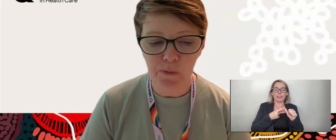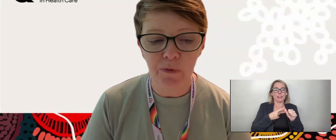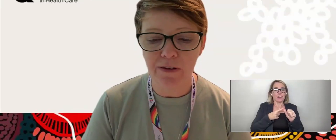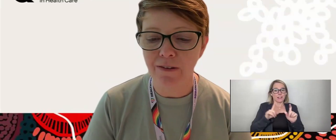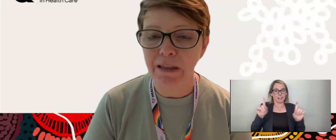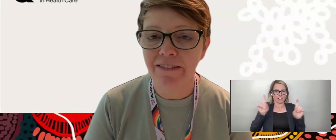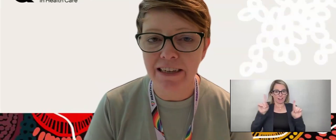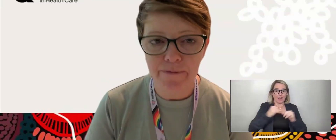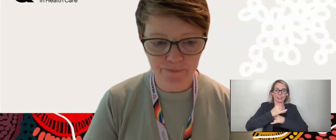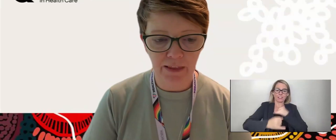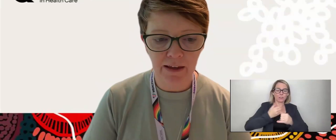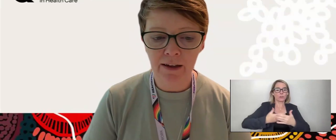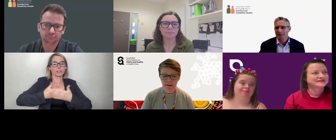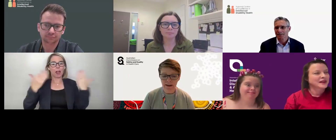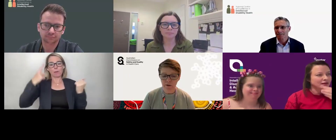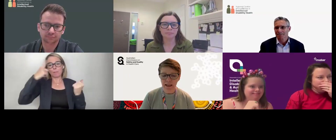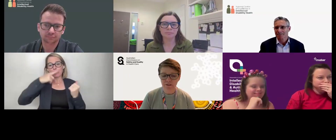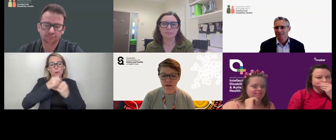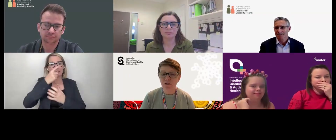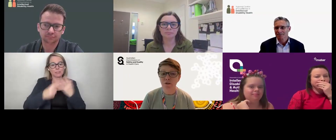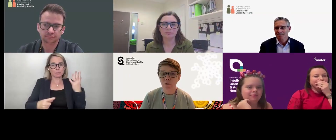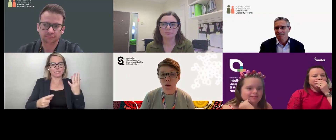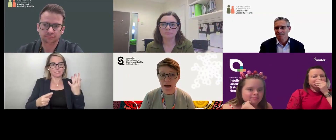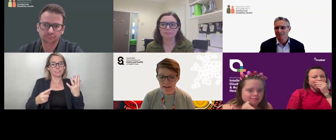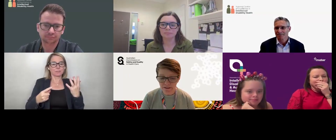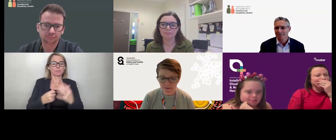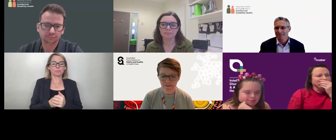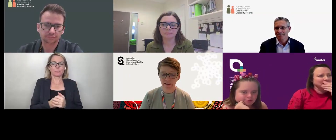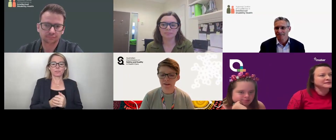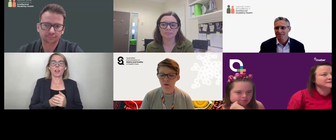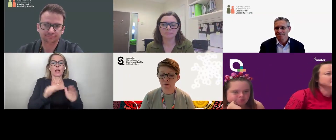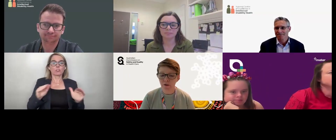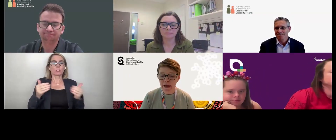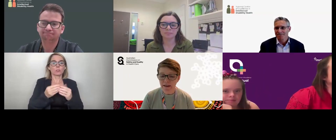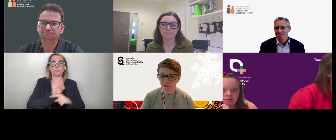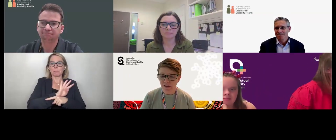People with Disability. Now I'd like to introduce you to our panellists. So, you've already met Dr.